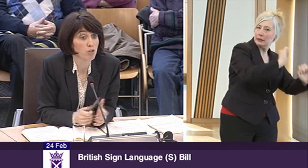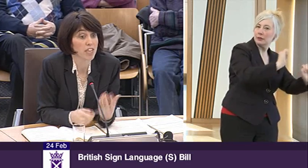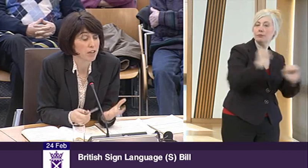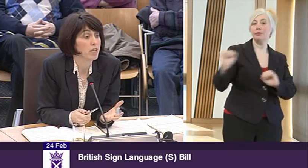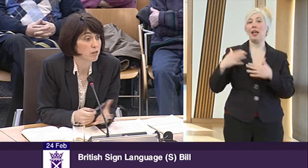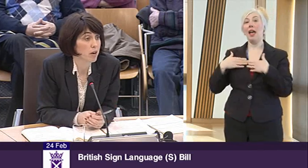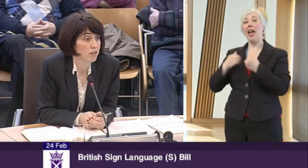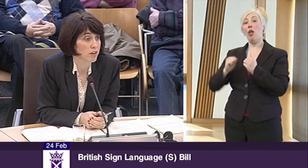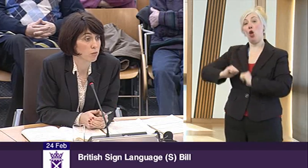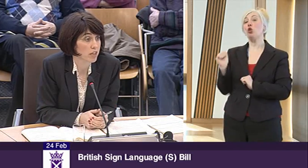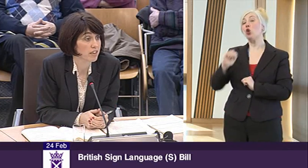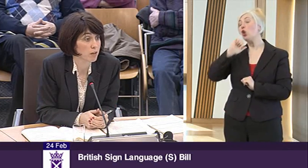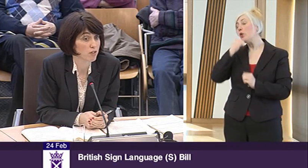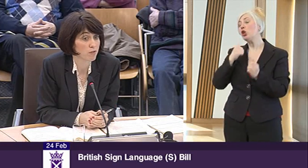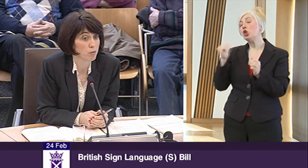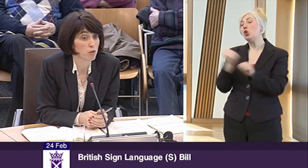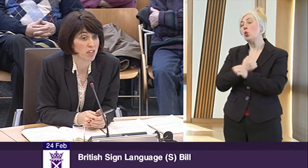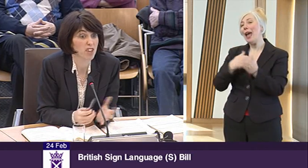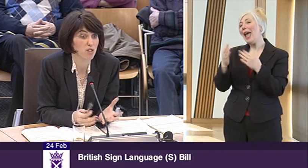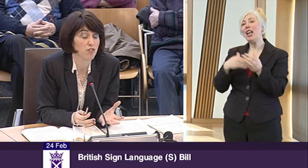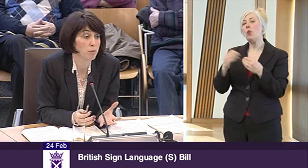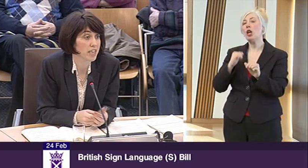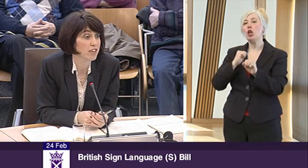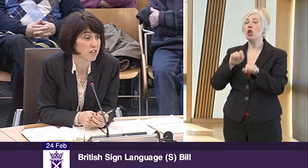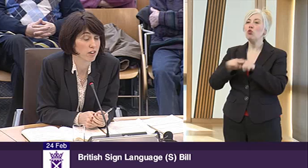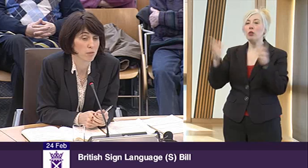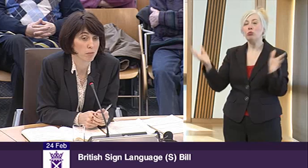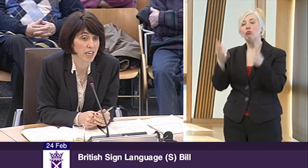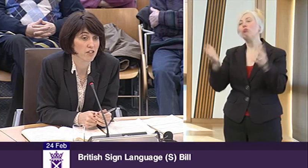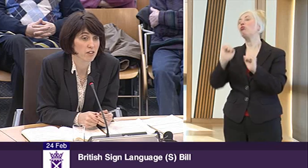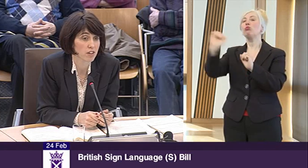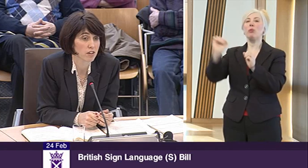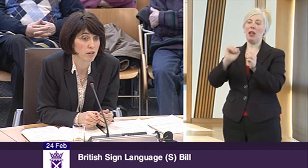Health Scotland would do anyway as part of our work on promoting inclusive communications